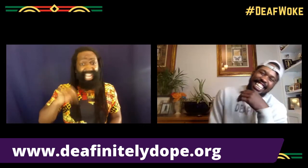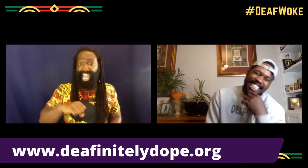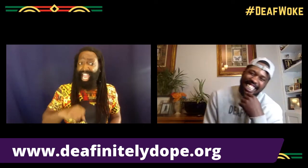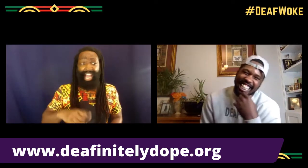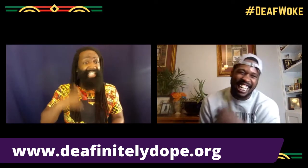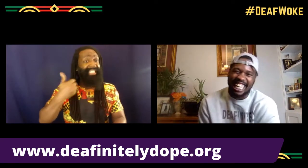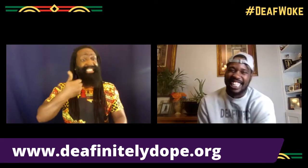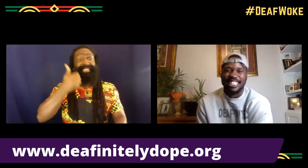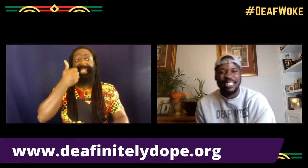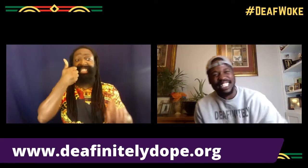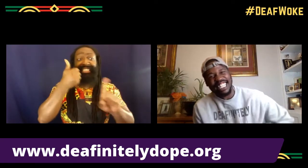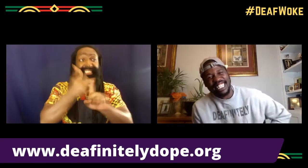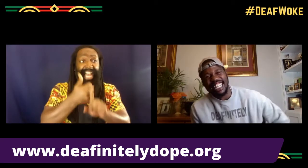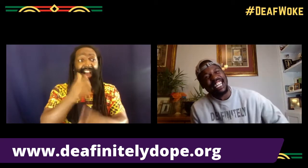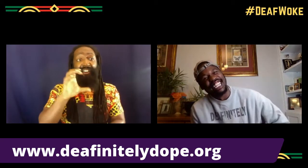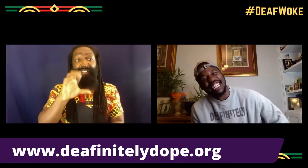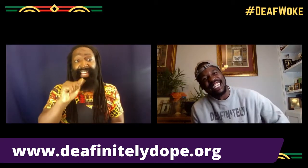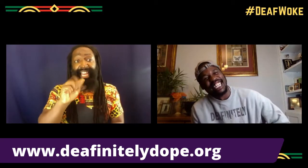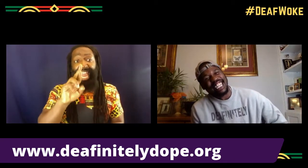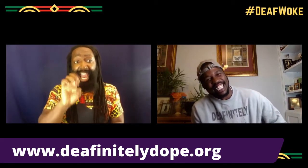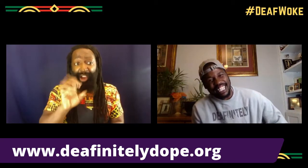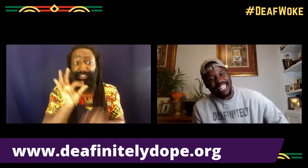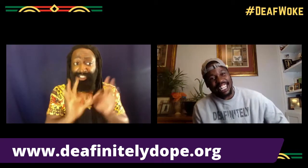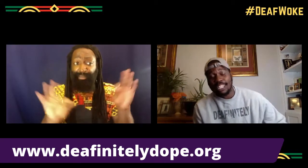Gotta take care of yourself, yes self care.